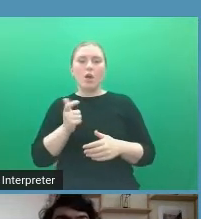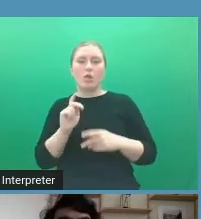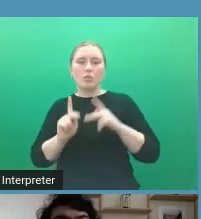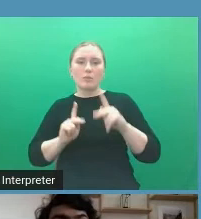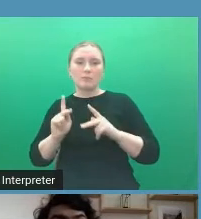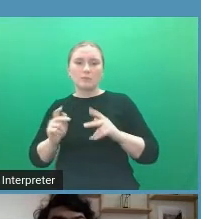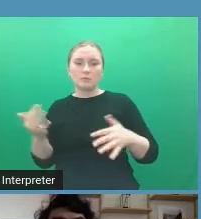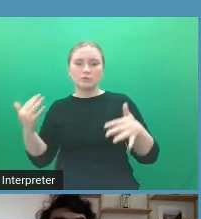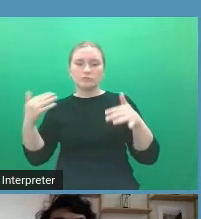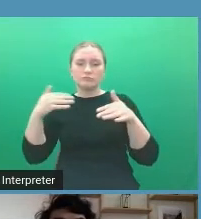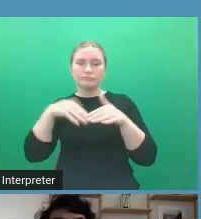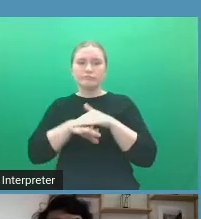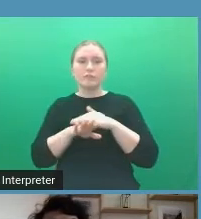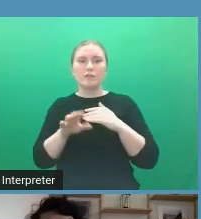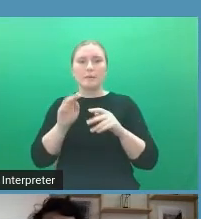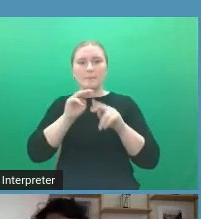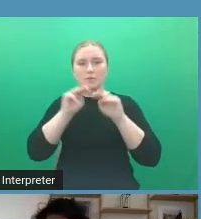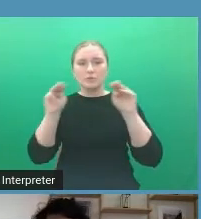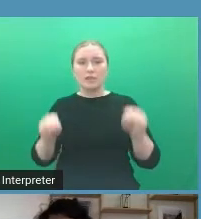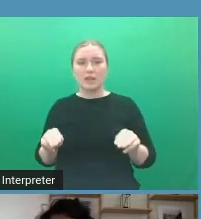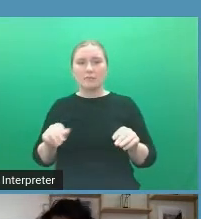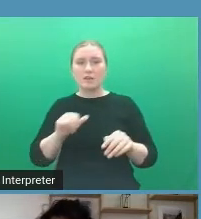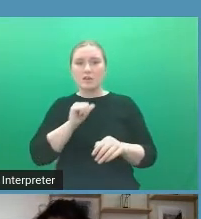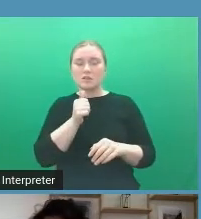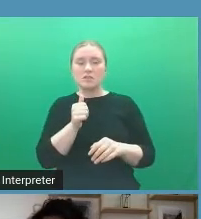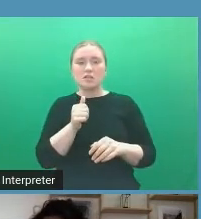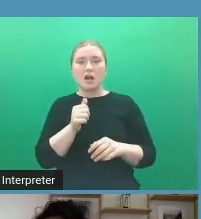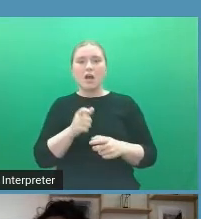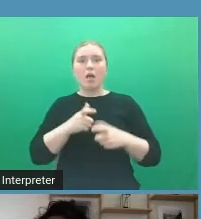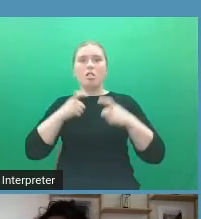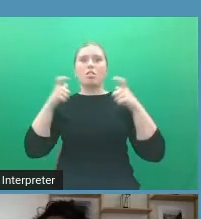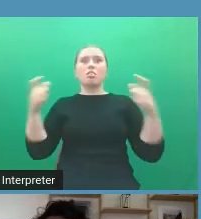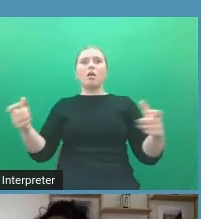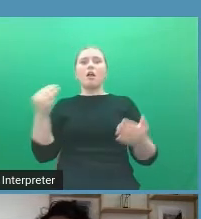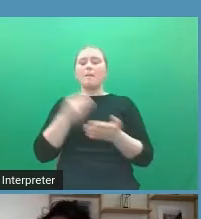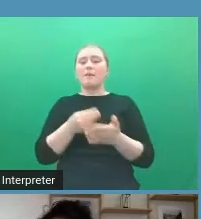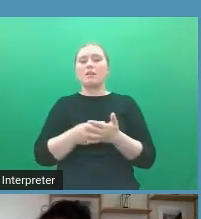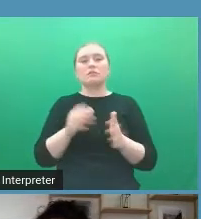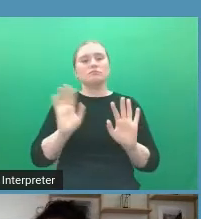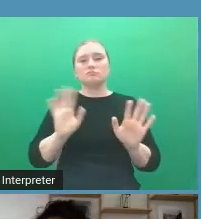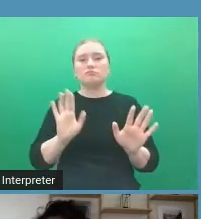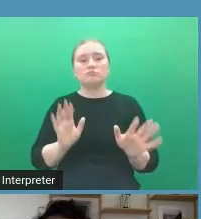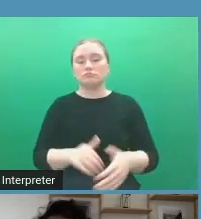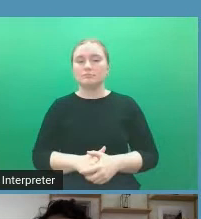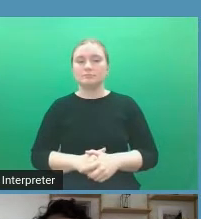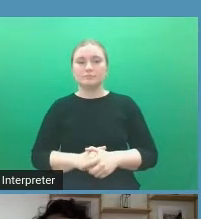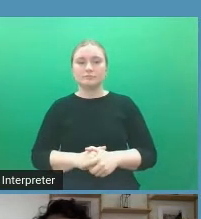massive difference for the visitor. Absolutely and you know there's digital interventions that